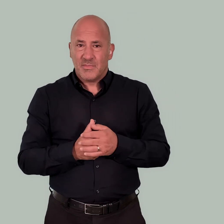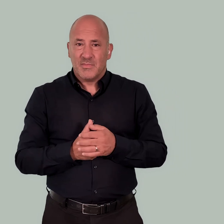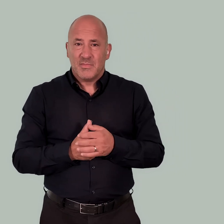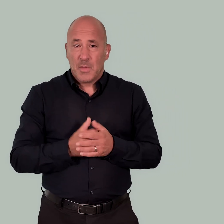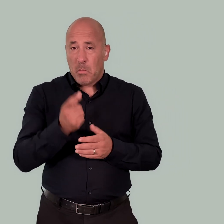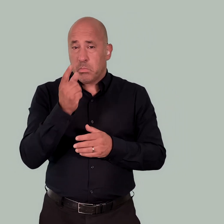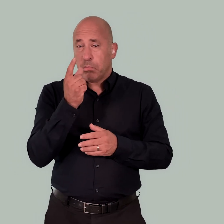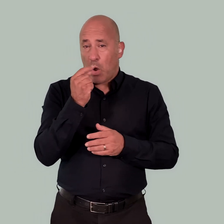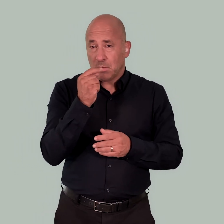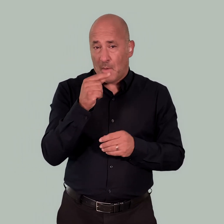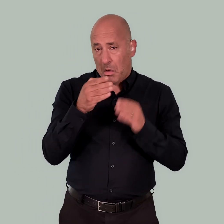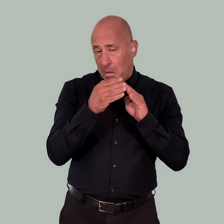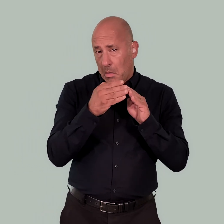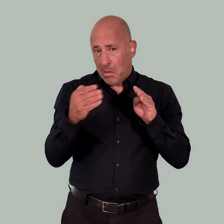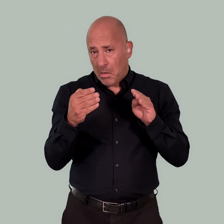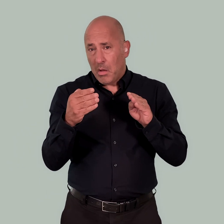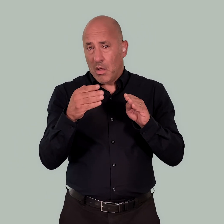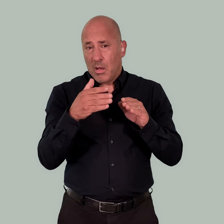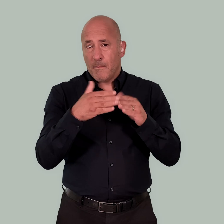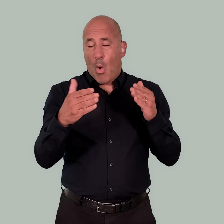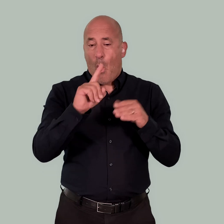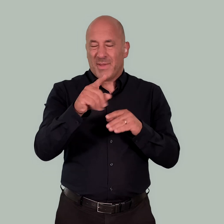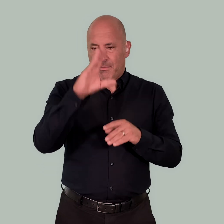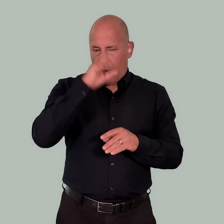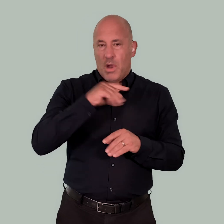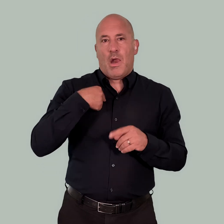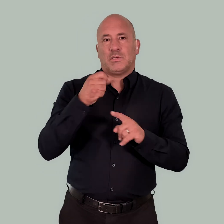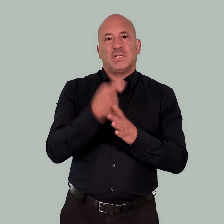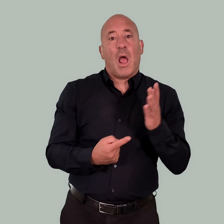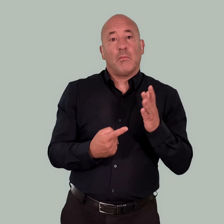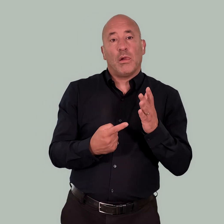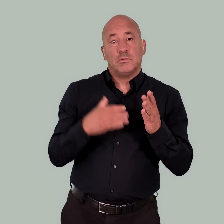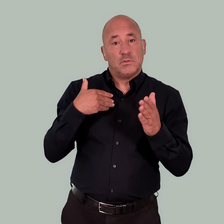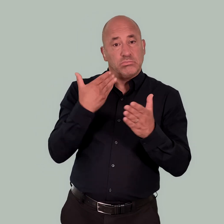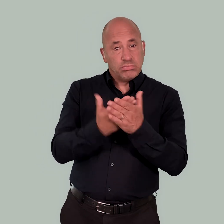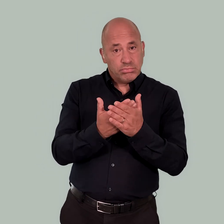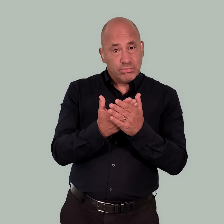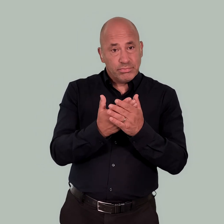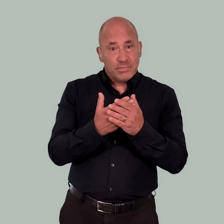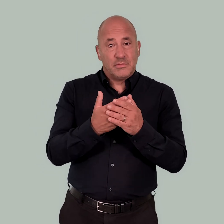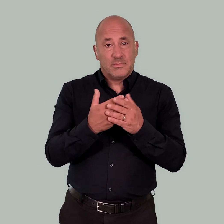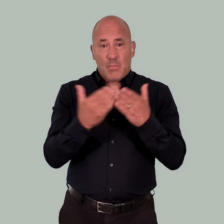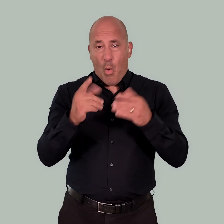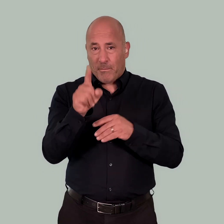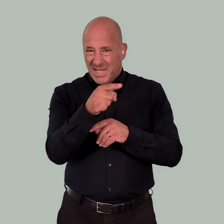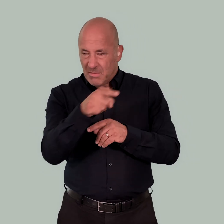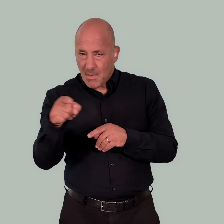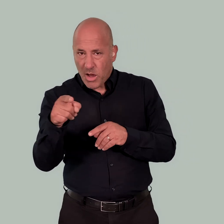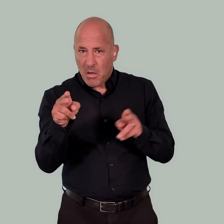This may be an indicator of the increase in self-reported disability seen over this period reaching more people